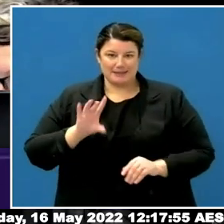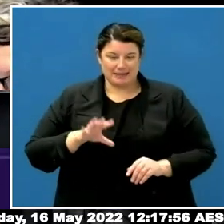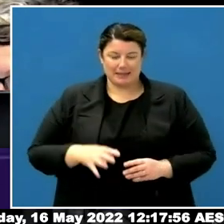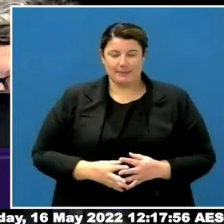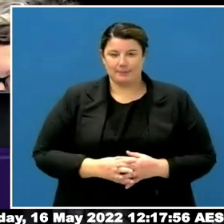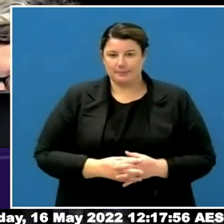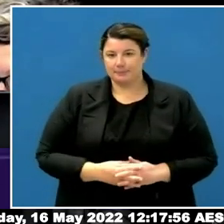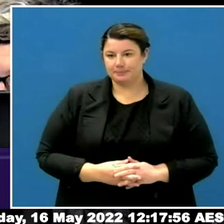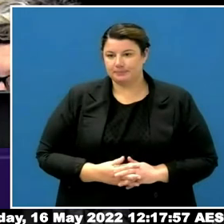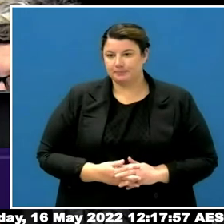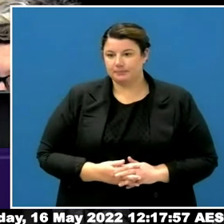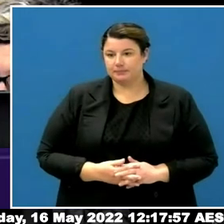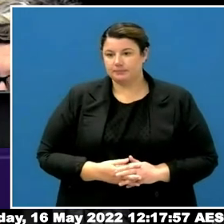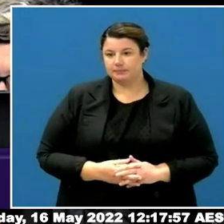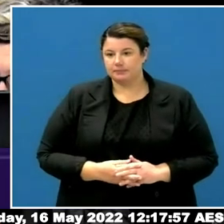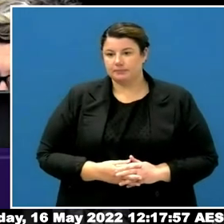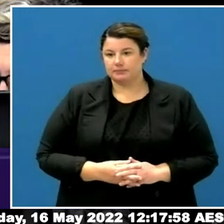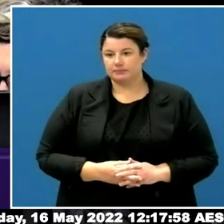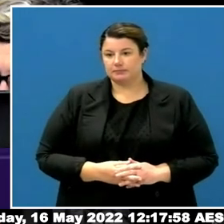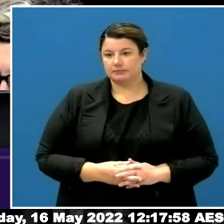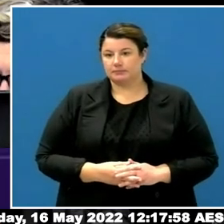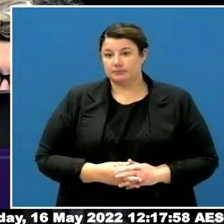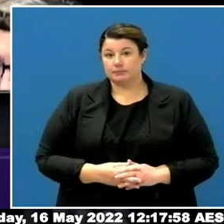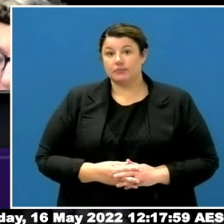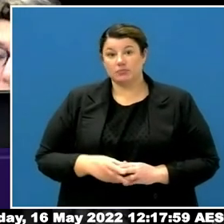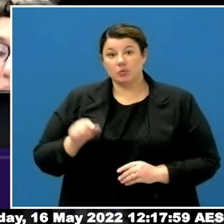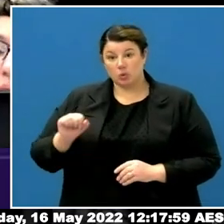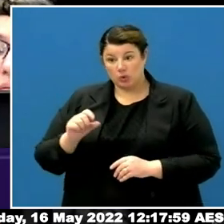You're copied into this email. Yes. MR FOGARTY: Sally?